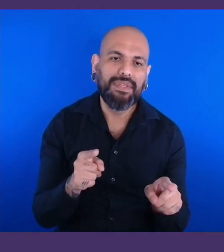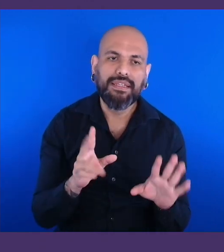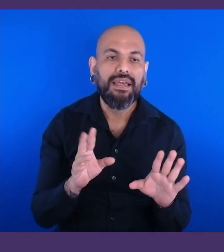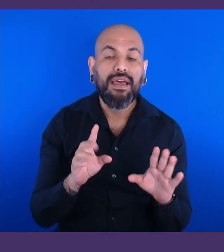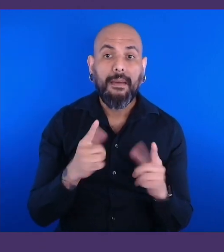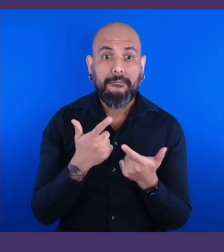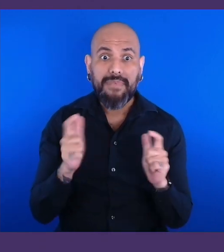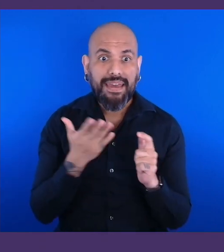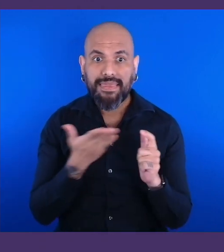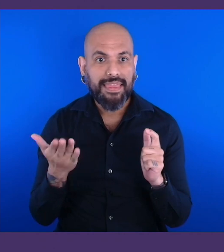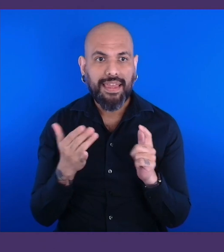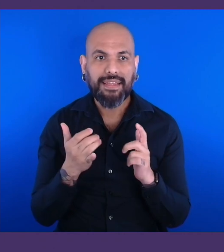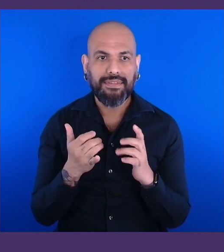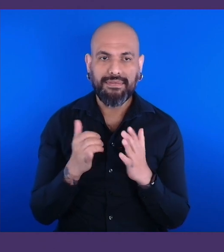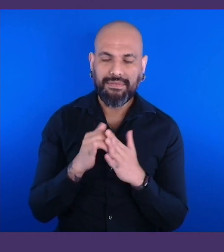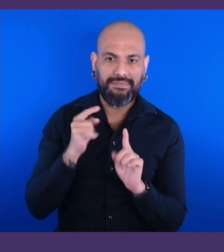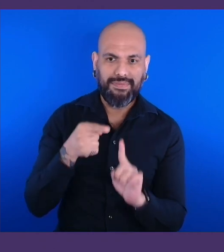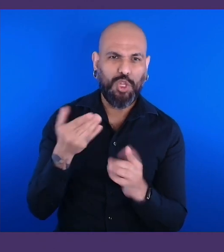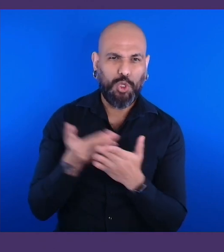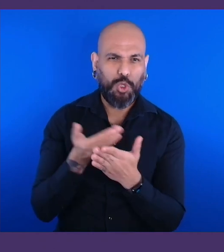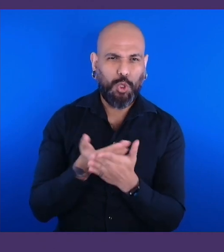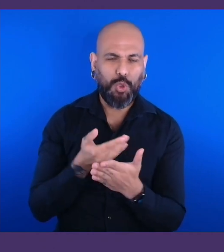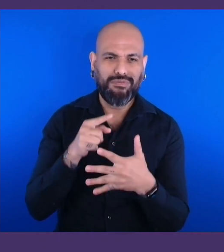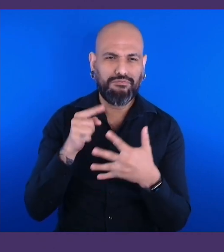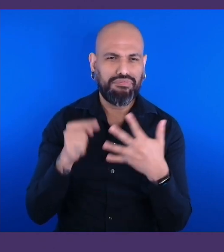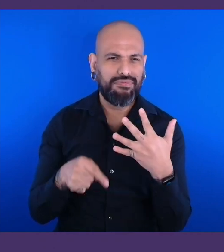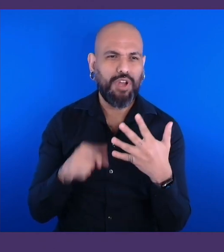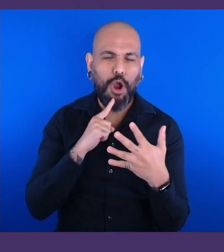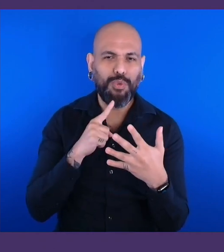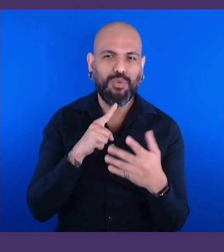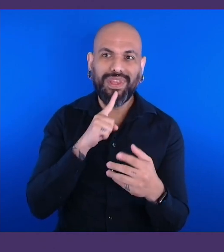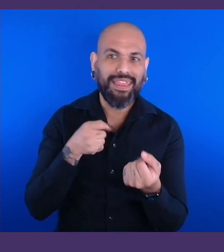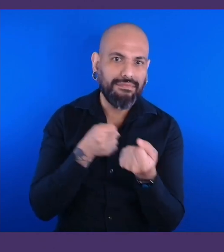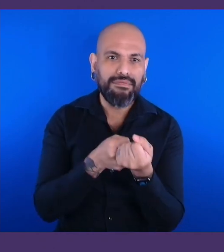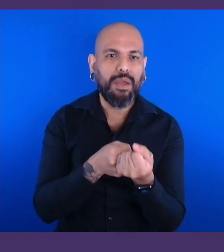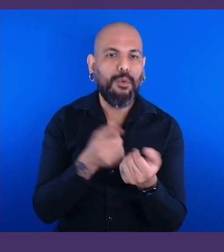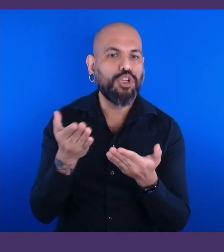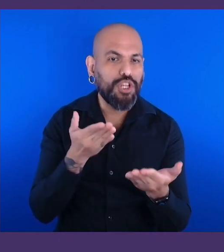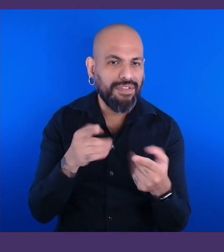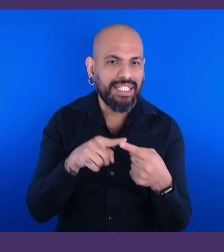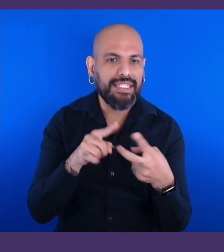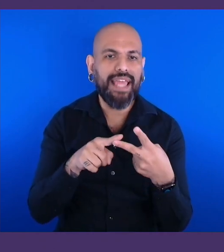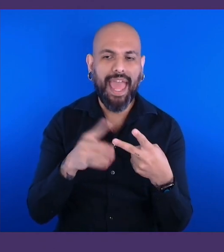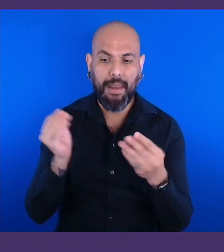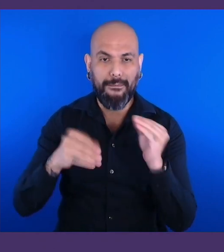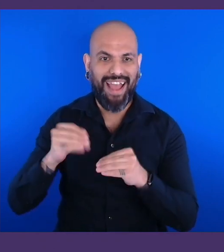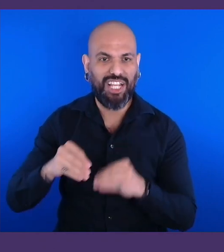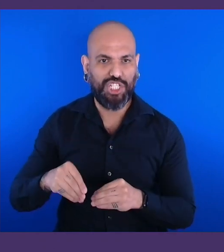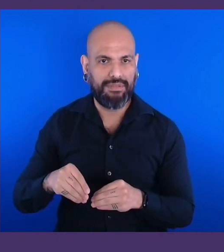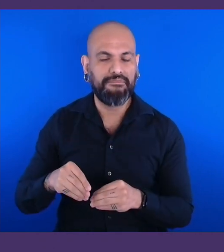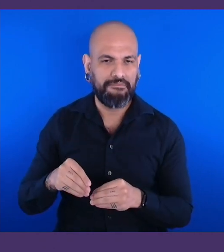it's in the support services and in packaging because there we didn't have European standards before.